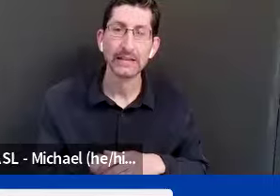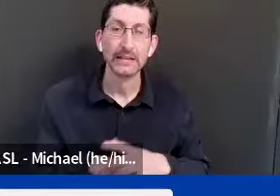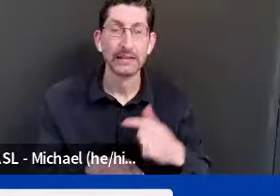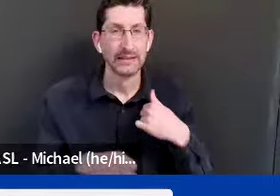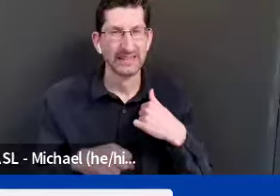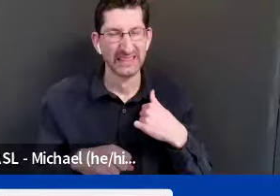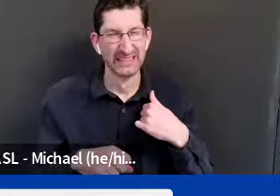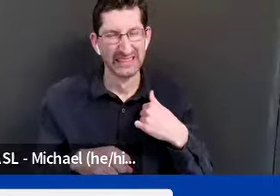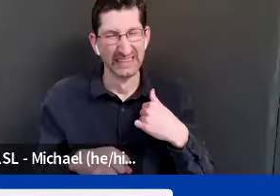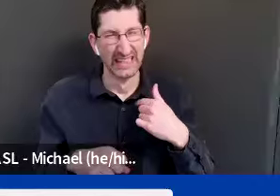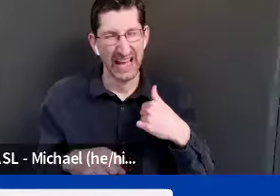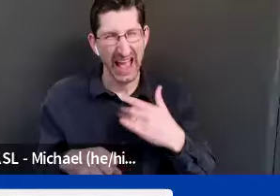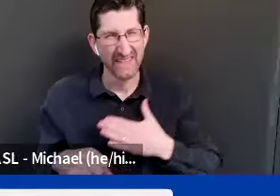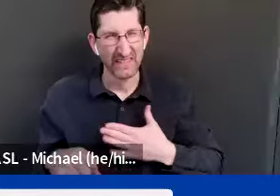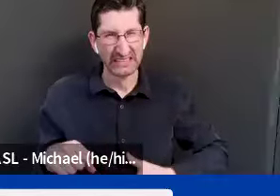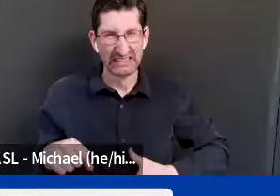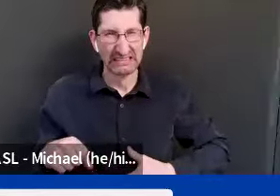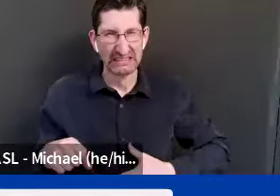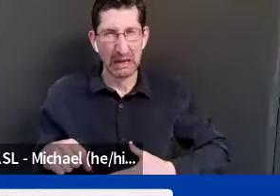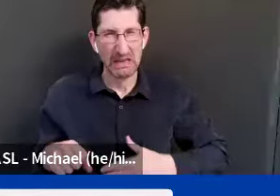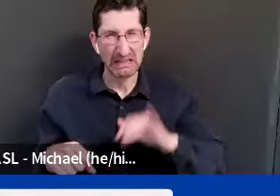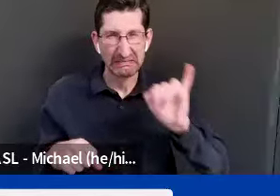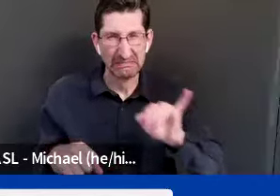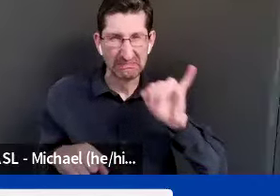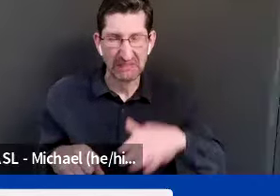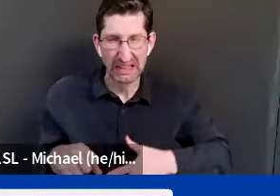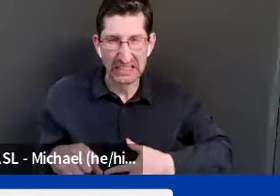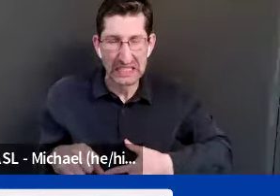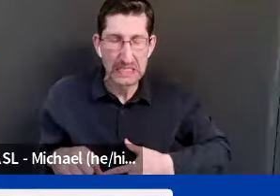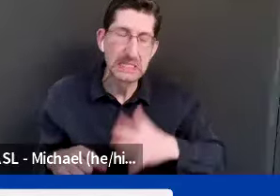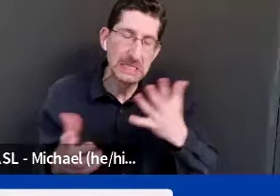APOLOGIZE FOR NOT BEING ABLE TO BE WITH YOU THERE TODAY. I'M RECOVERING FROM A BIT OF A